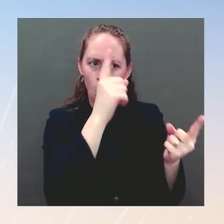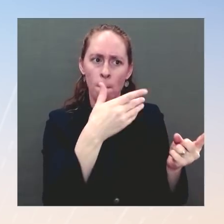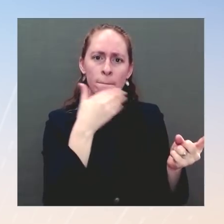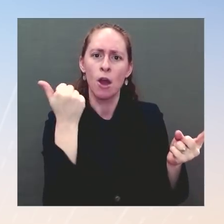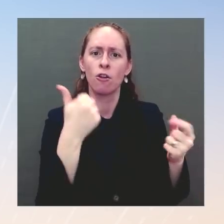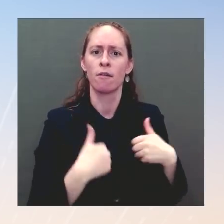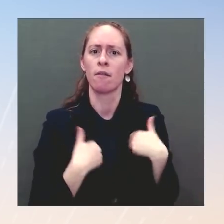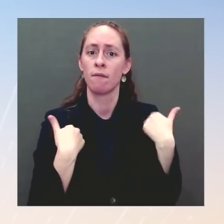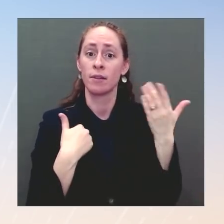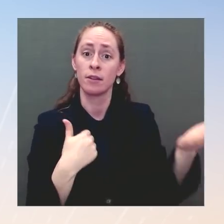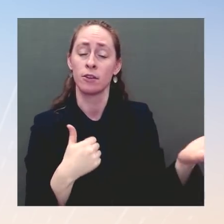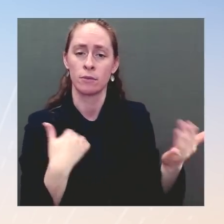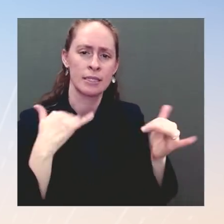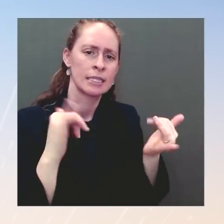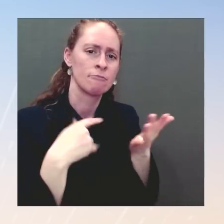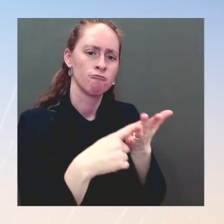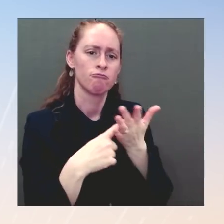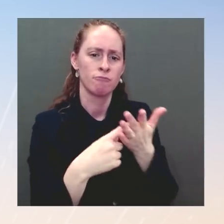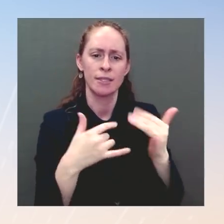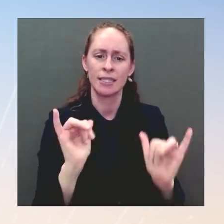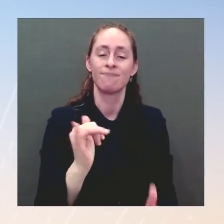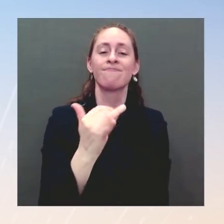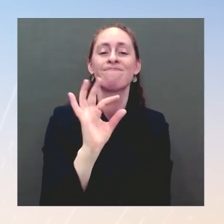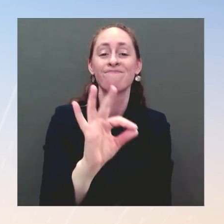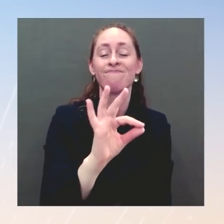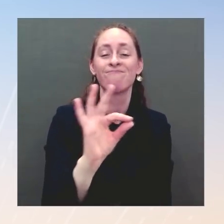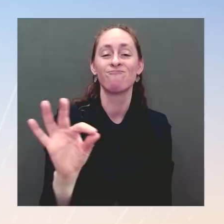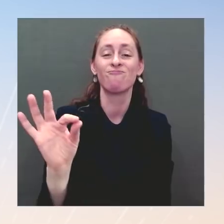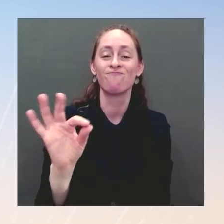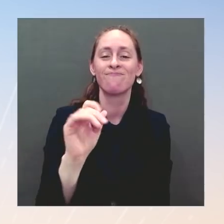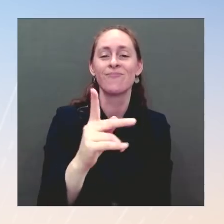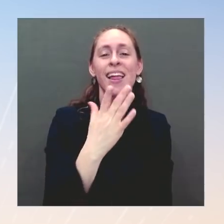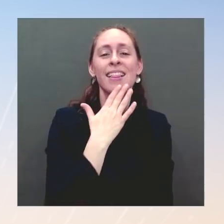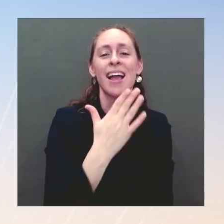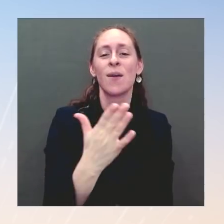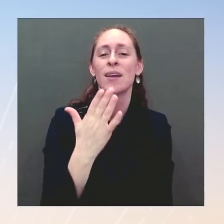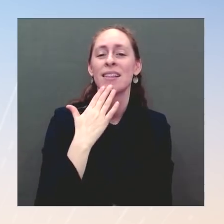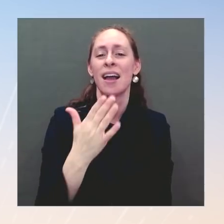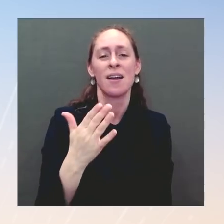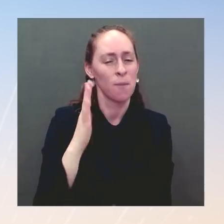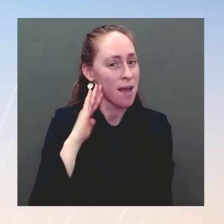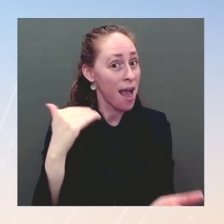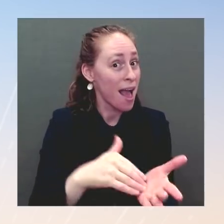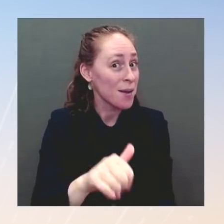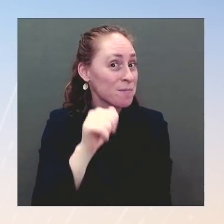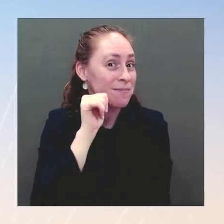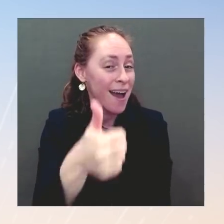Ms. Psaki: All right. Okay. Thanks everyone. We'll do this again tomorrow. The Press: Supreme Court, Jen? Supreme Court, real fast, Jen? Ms. Psaki: Yes, ma'am.